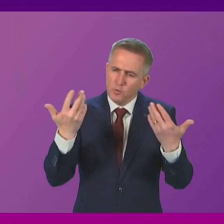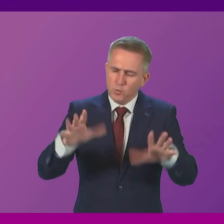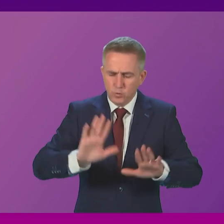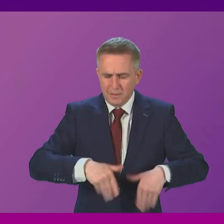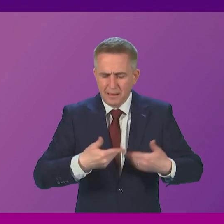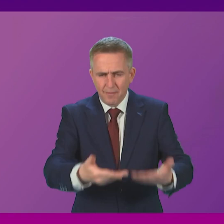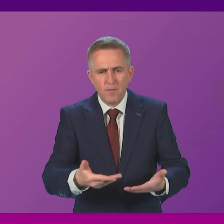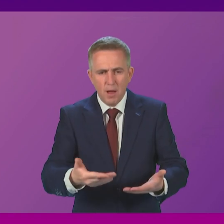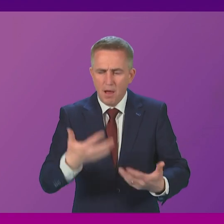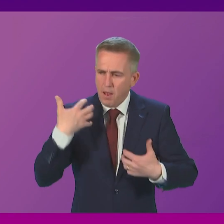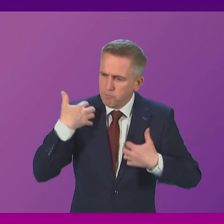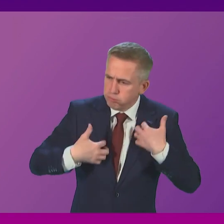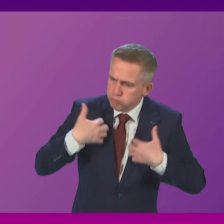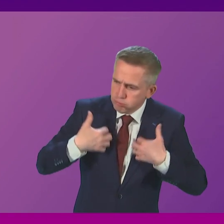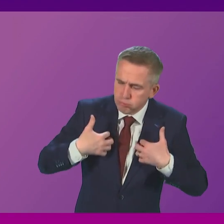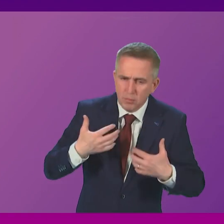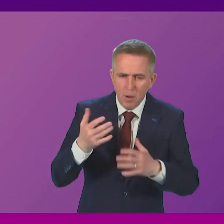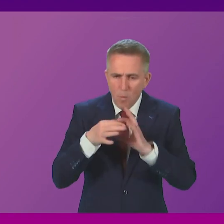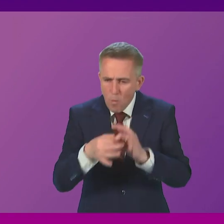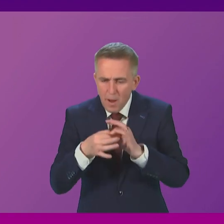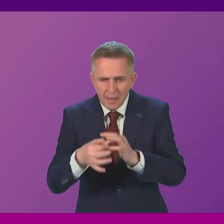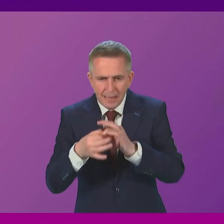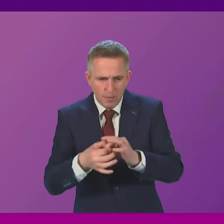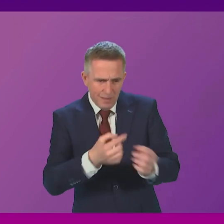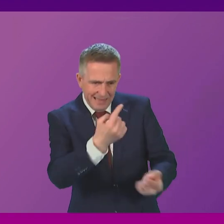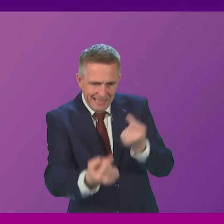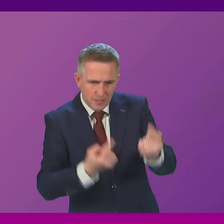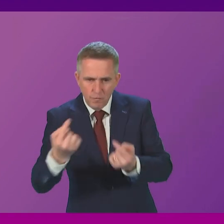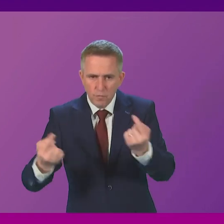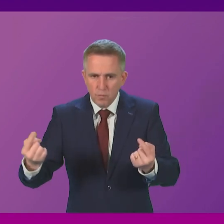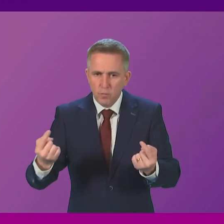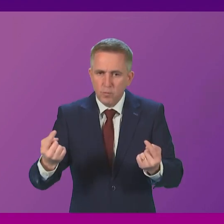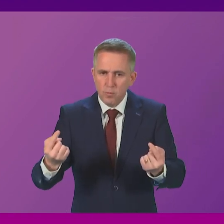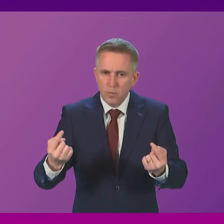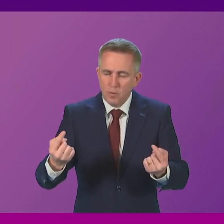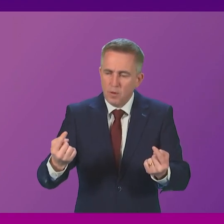I look forward to working with each and every one of you as I do so in the best interests